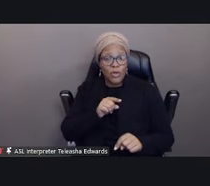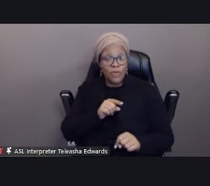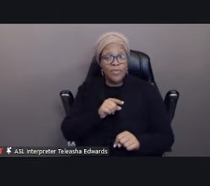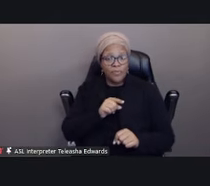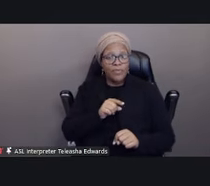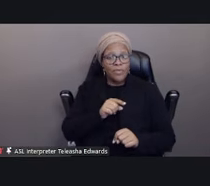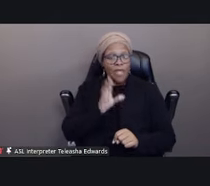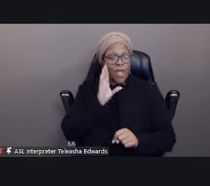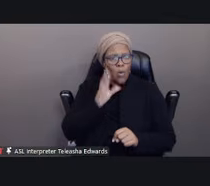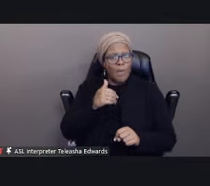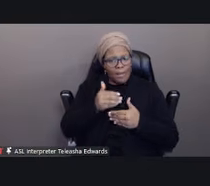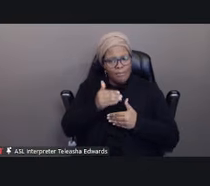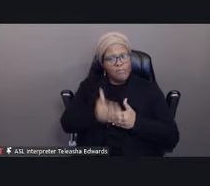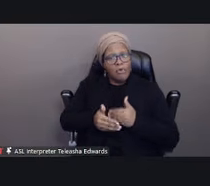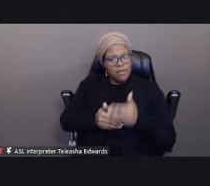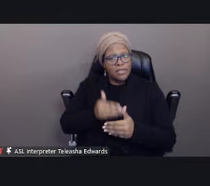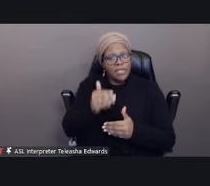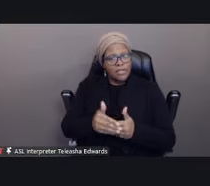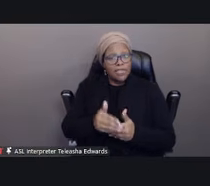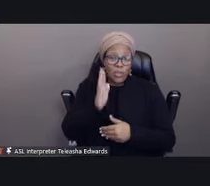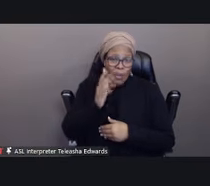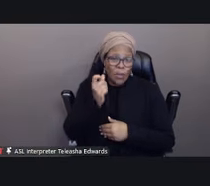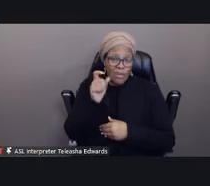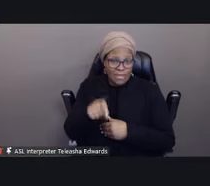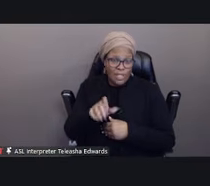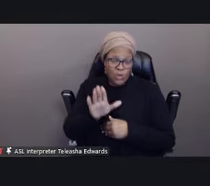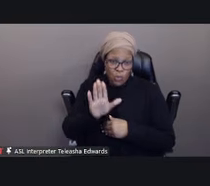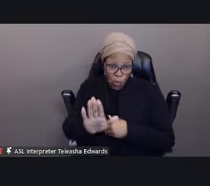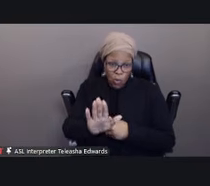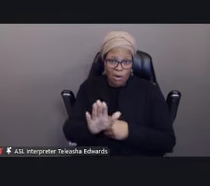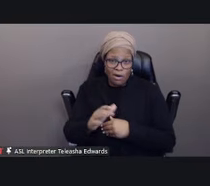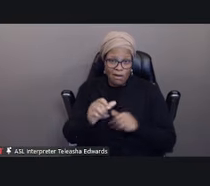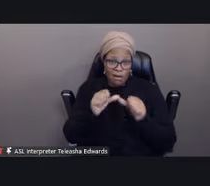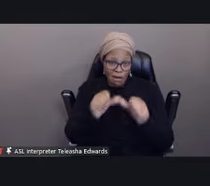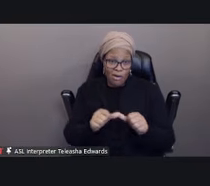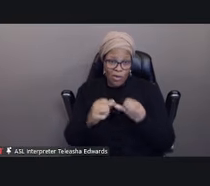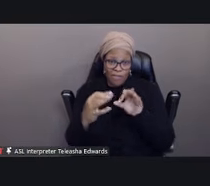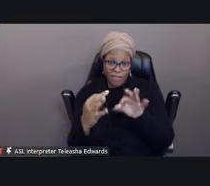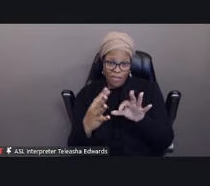so uh we're going to need your ongoing feedback to make sure that we excel and are as successful as